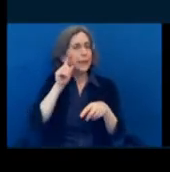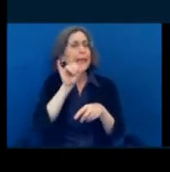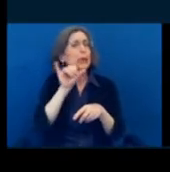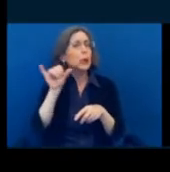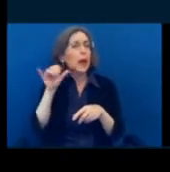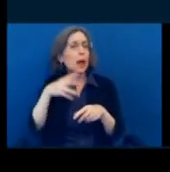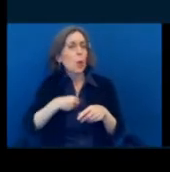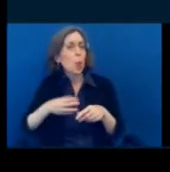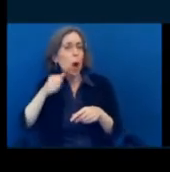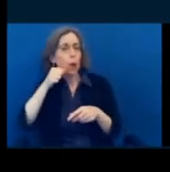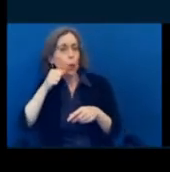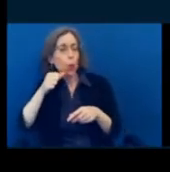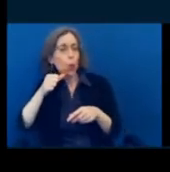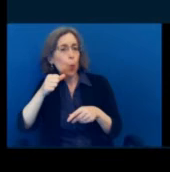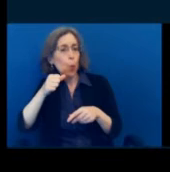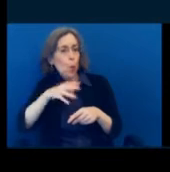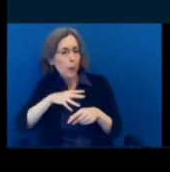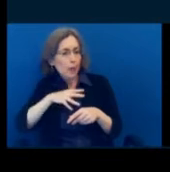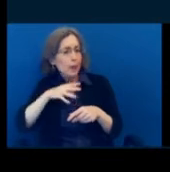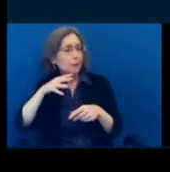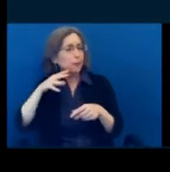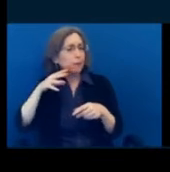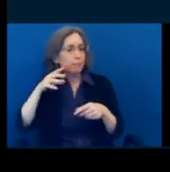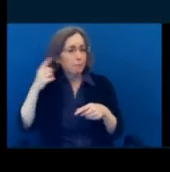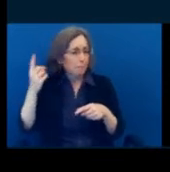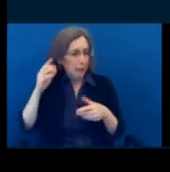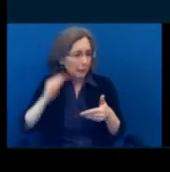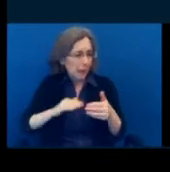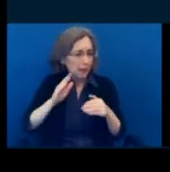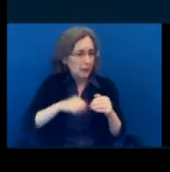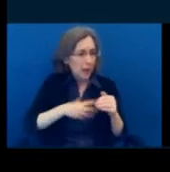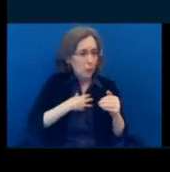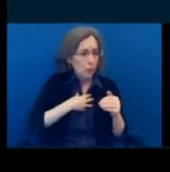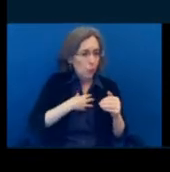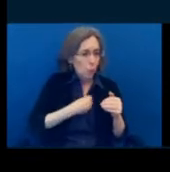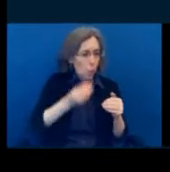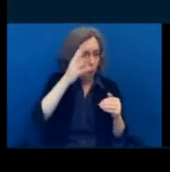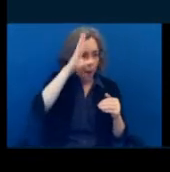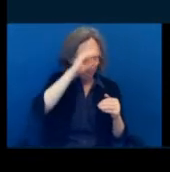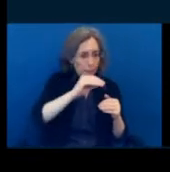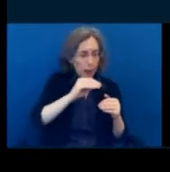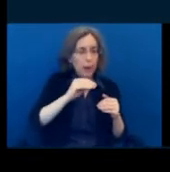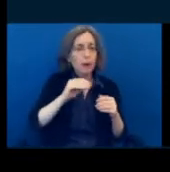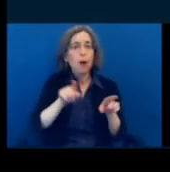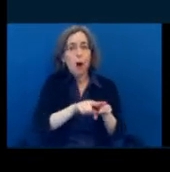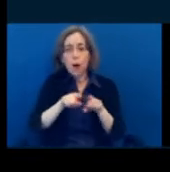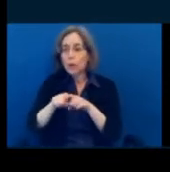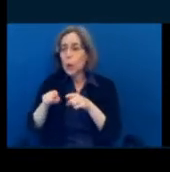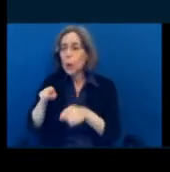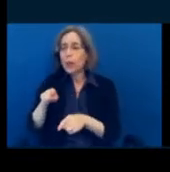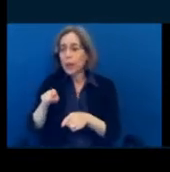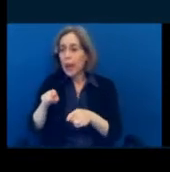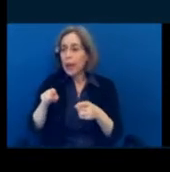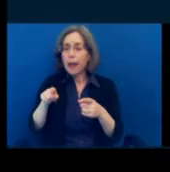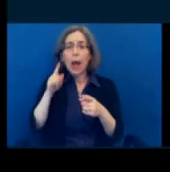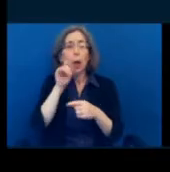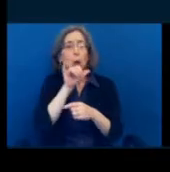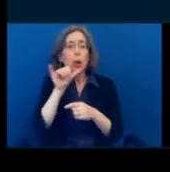OF PHYSICAL AND SOCIAL DEVELOPMENT AND USING THAT WITH CHILDREN AND PRIMITIVE PEOPLE, STATE INDEED A DIFFERENT WAY,